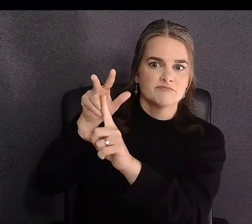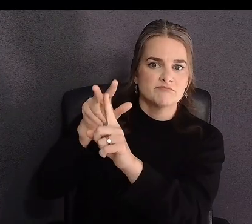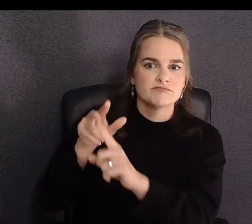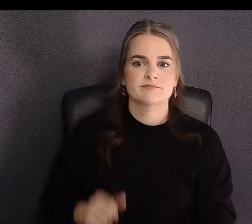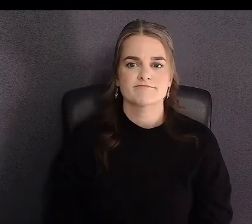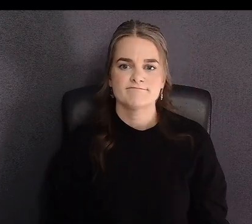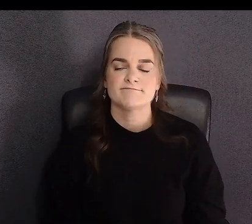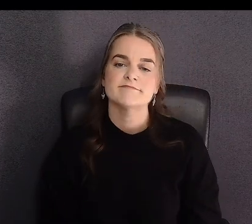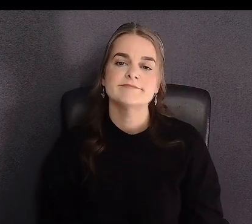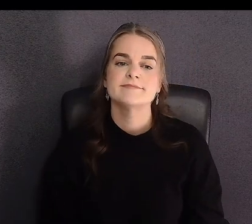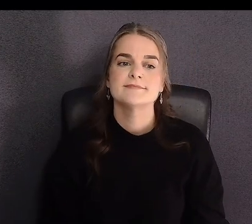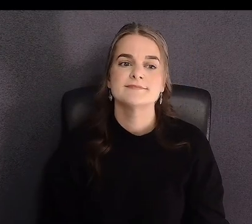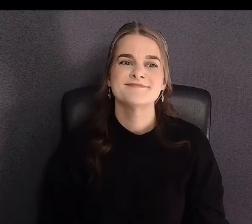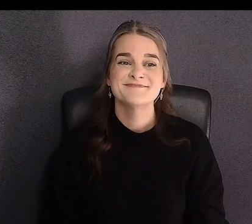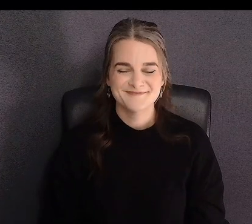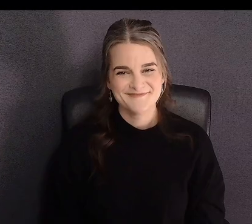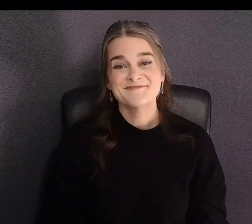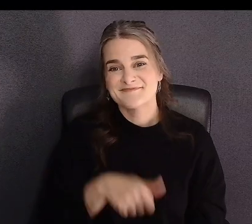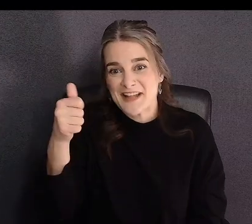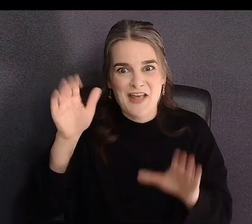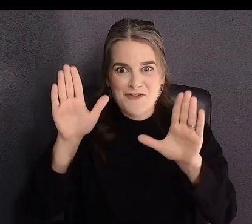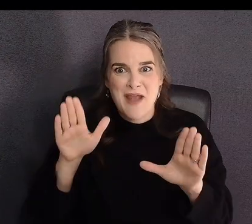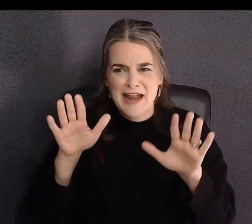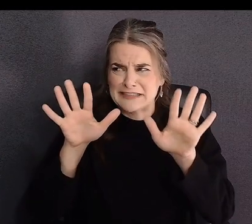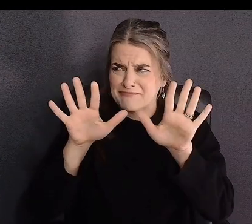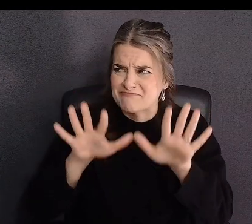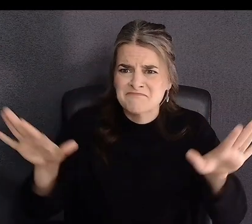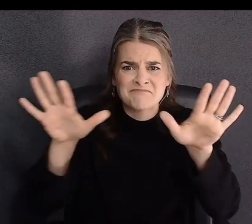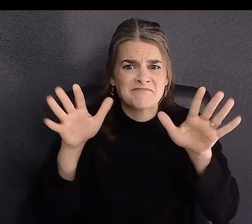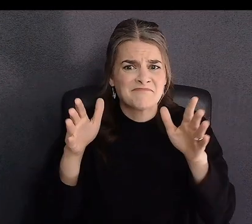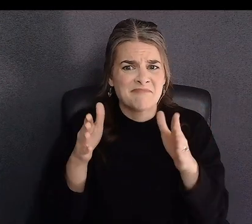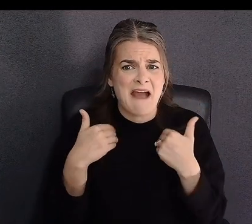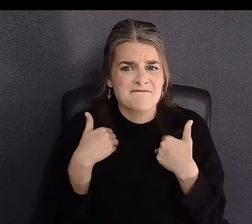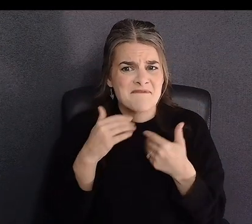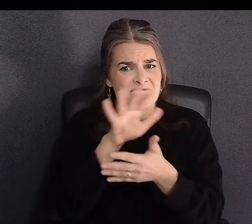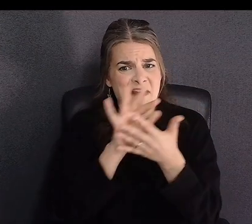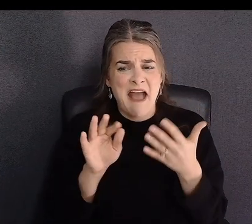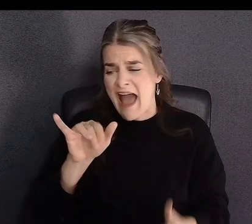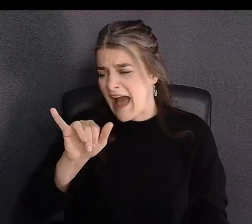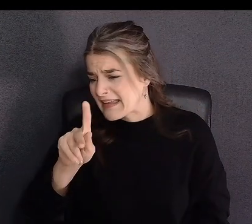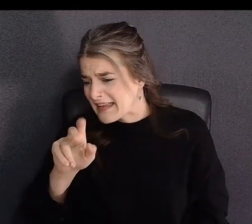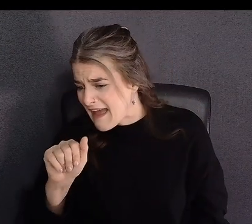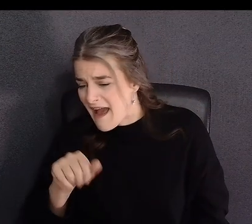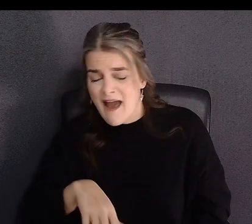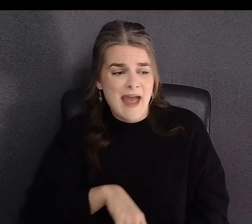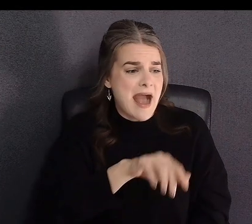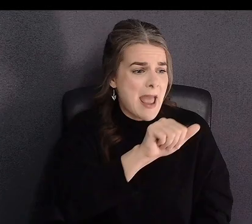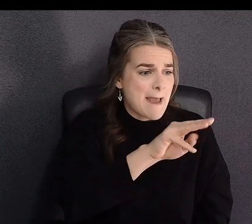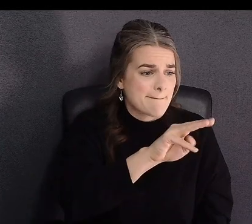Another great thing that is now out there everywhere. IKEA has them. You can get them on Amazon. This is a high-low desk.